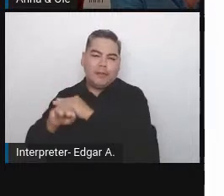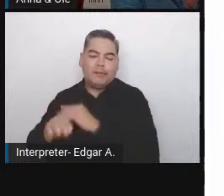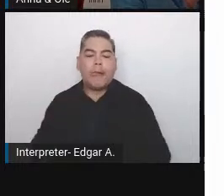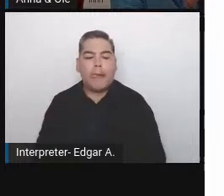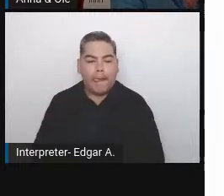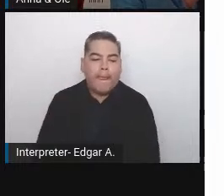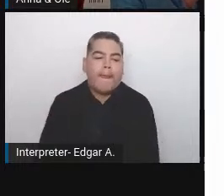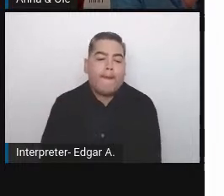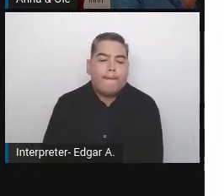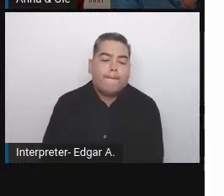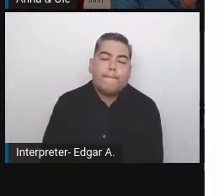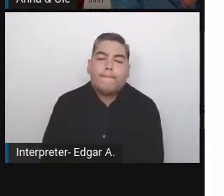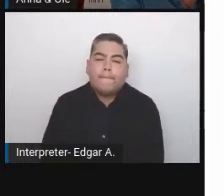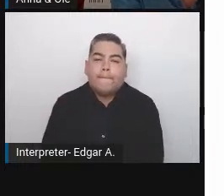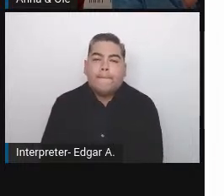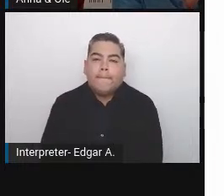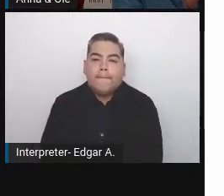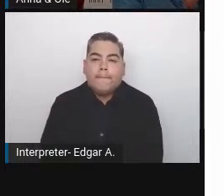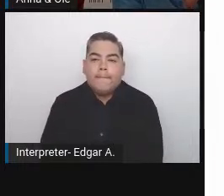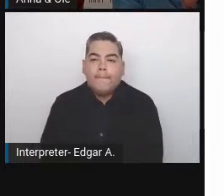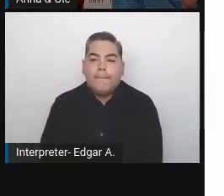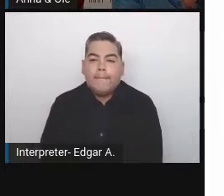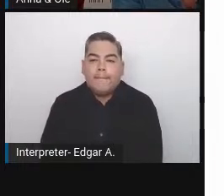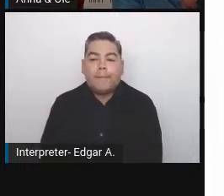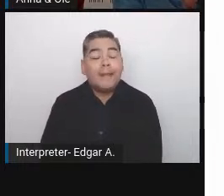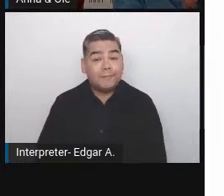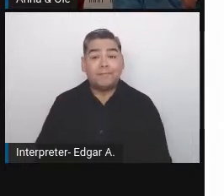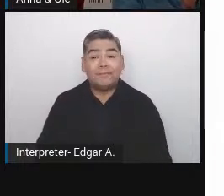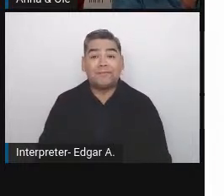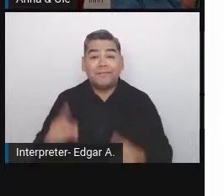to signal that we are a place that knows very much about this.